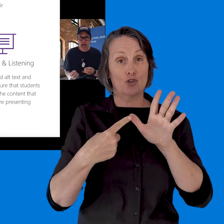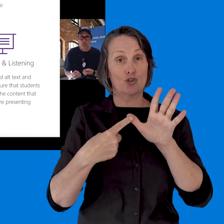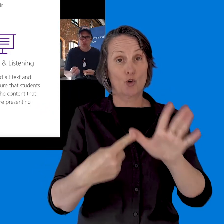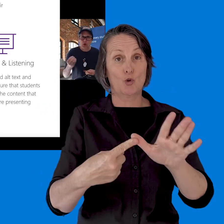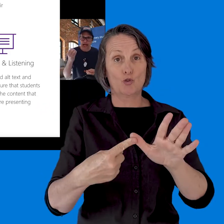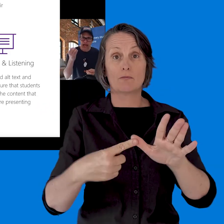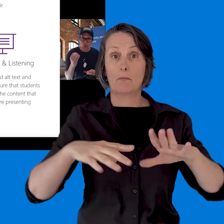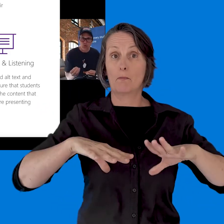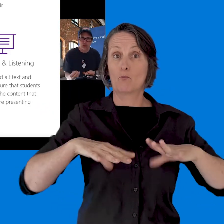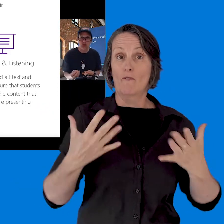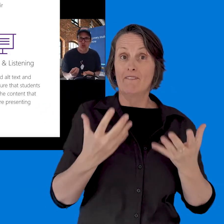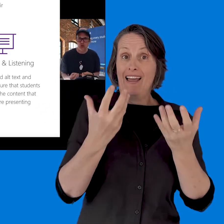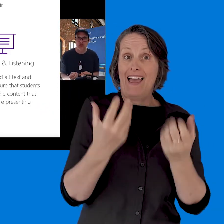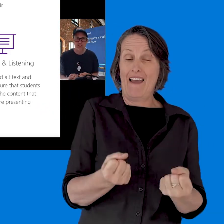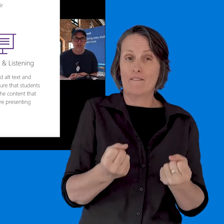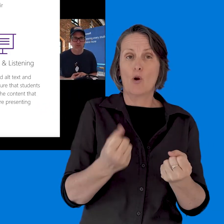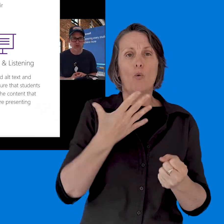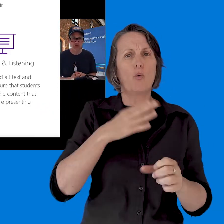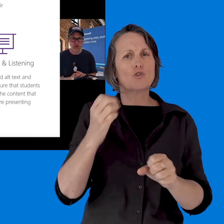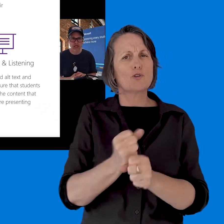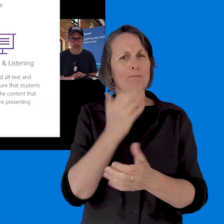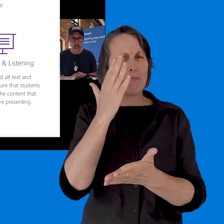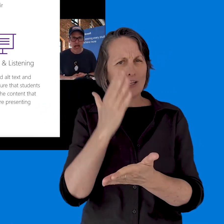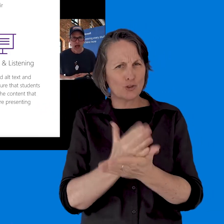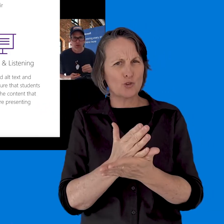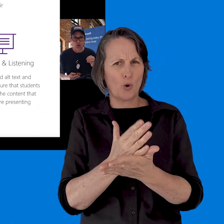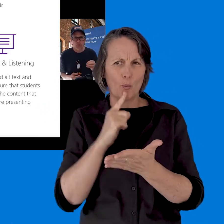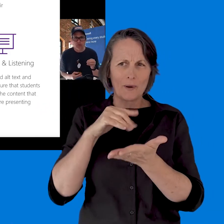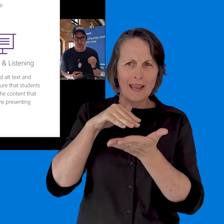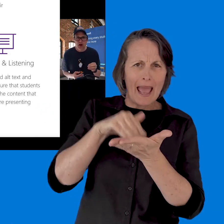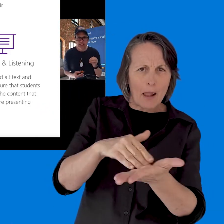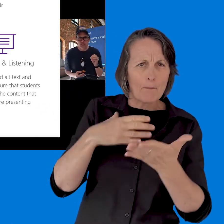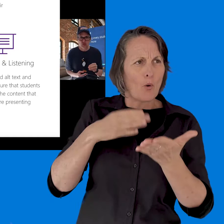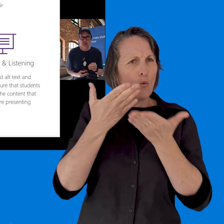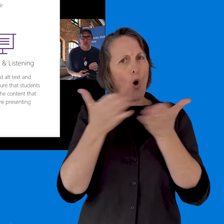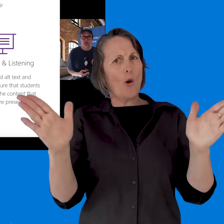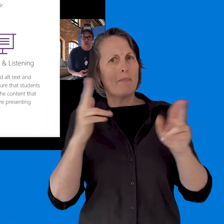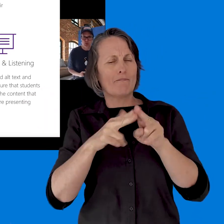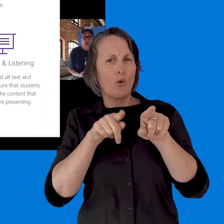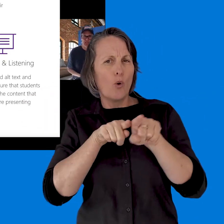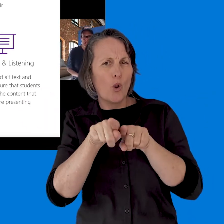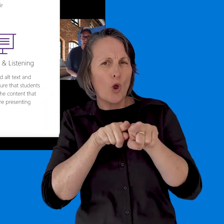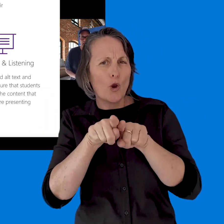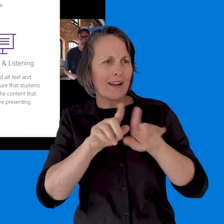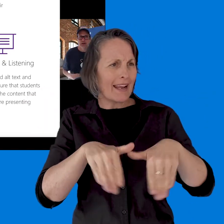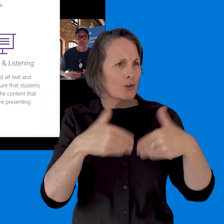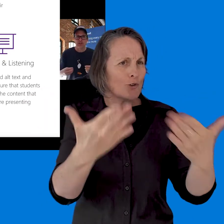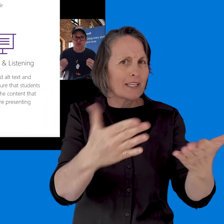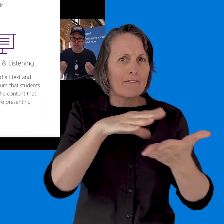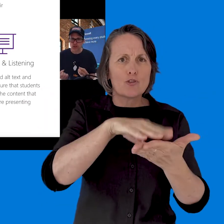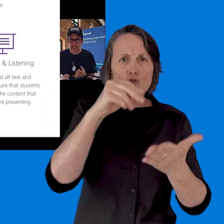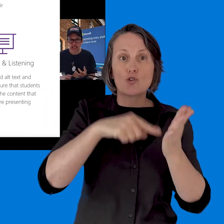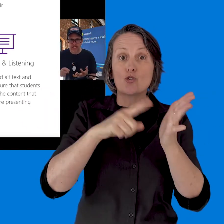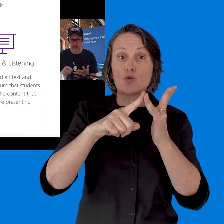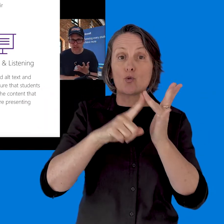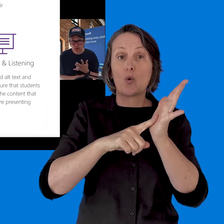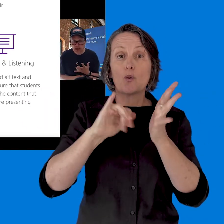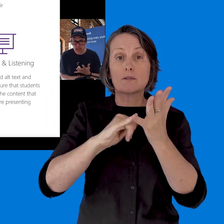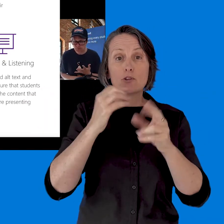and we wanna help reduce the stigma of learning, and we wanna provide students with the tools they need to fully engage their curriculum,